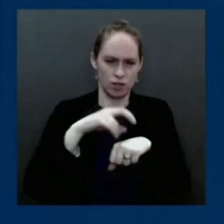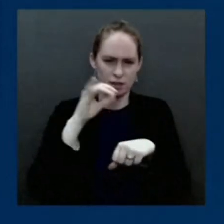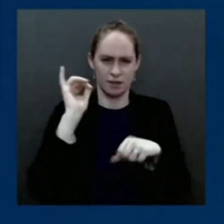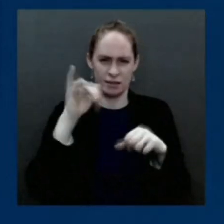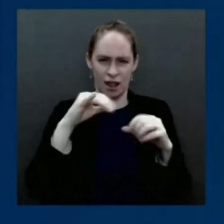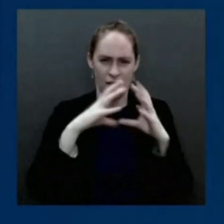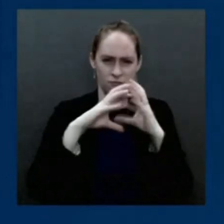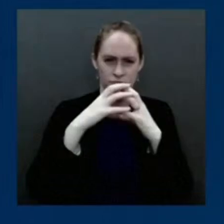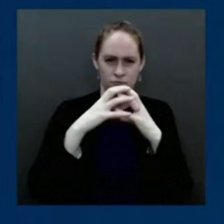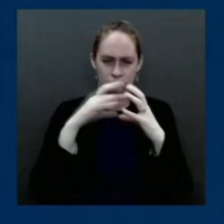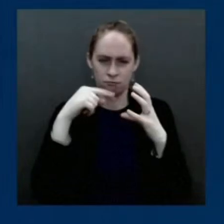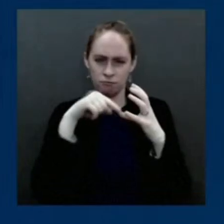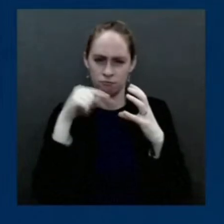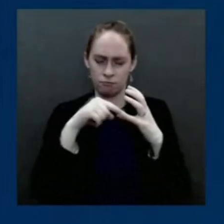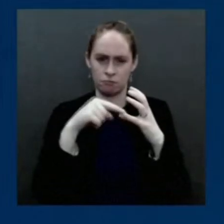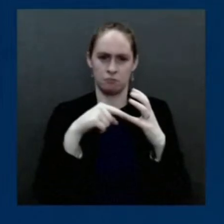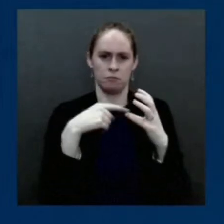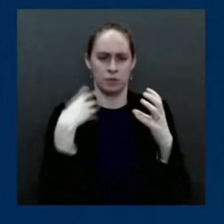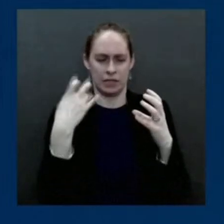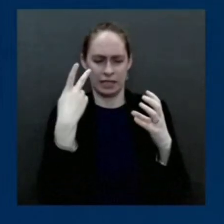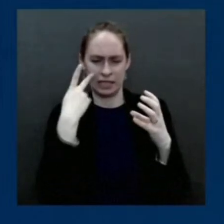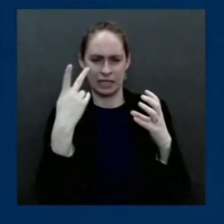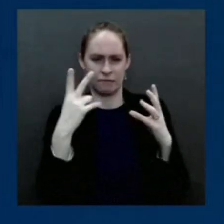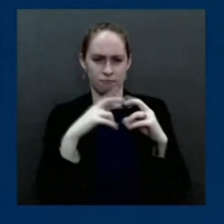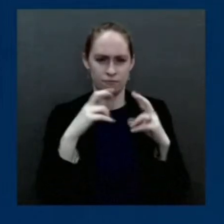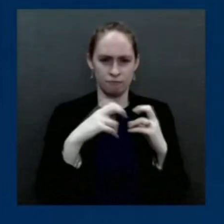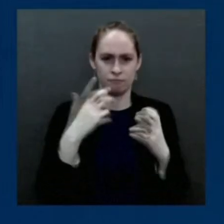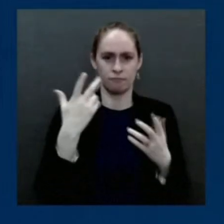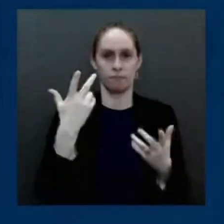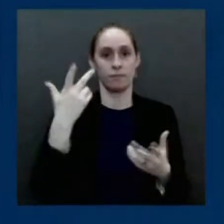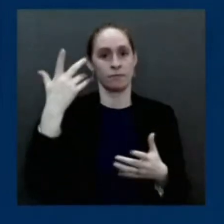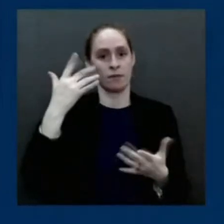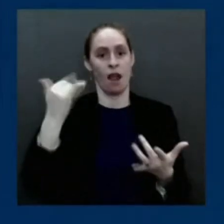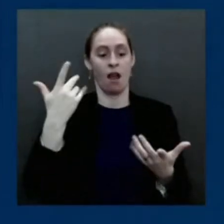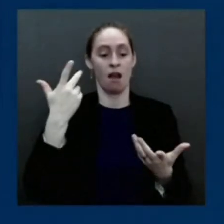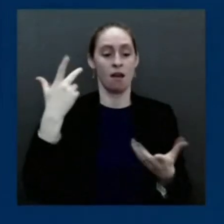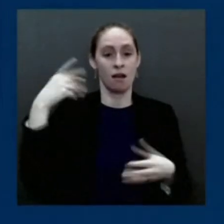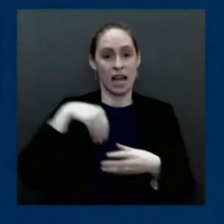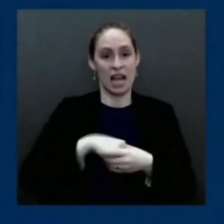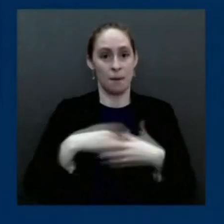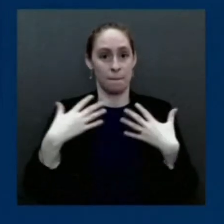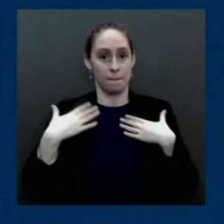WAS SHOWN THAT ALTHOUGH OMICRON